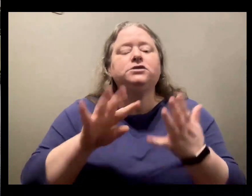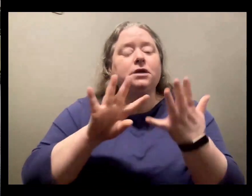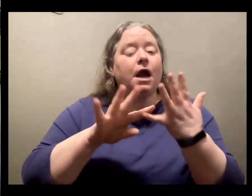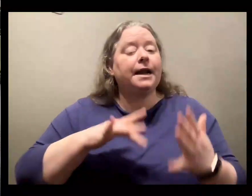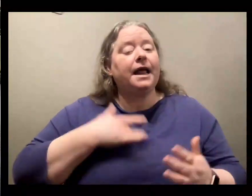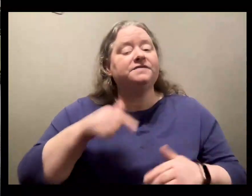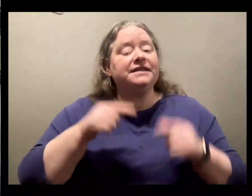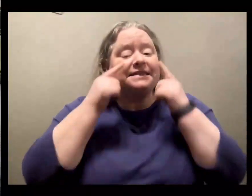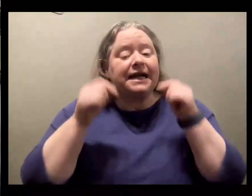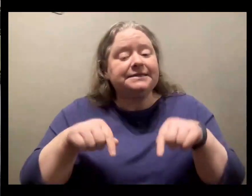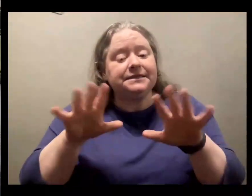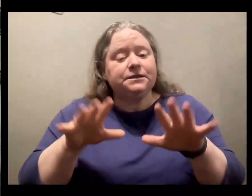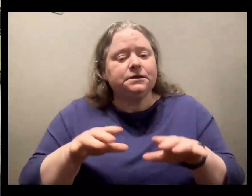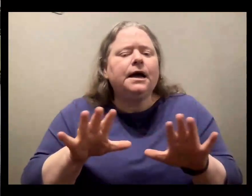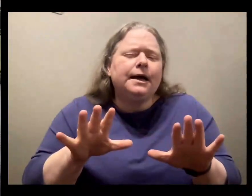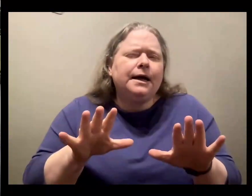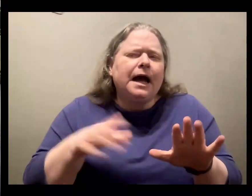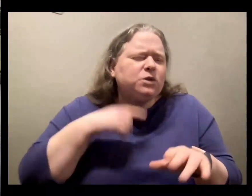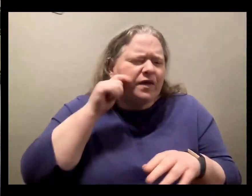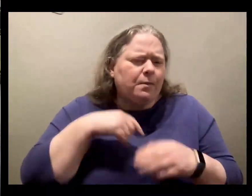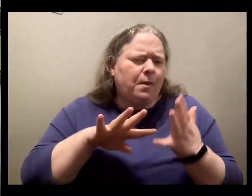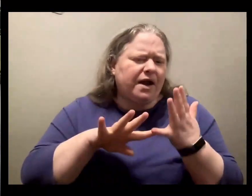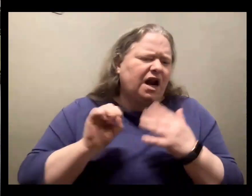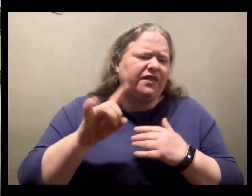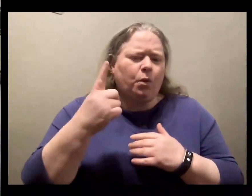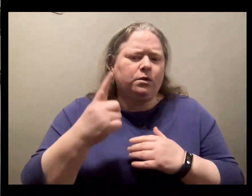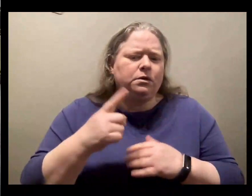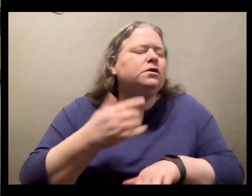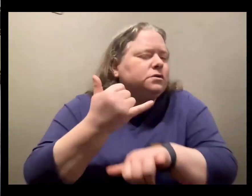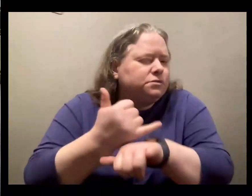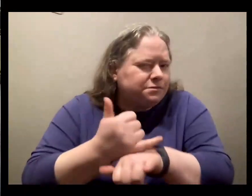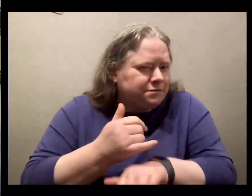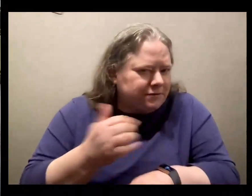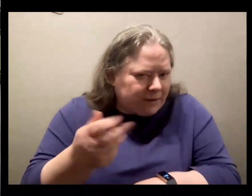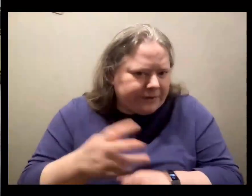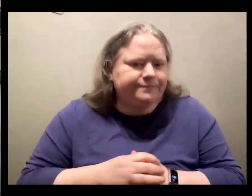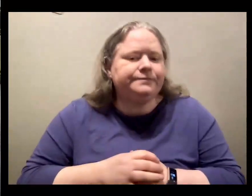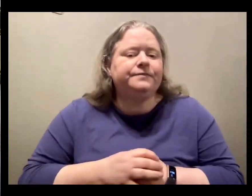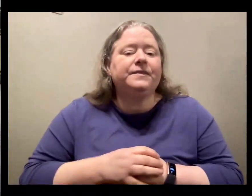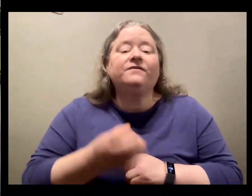There's nine lives in this cat here! I don't think I’m on my ninth one - just yet, anyway.